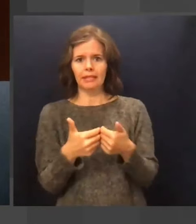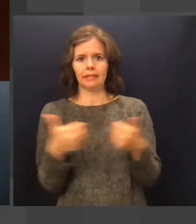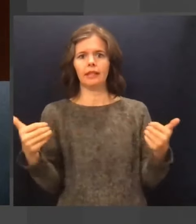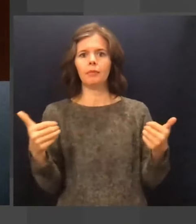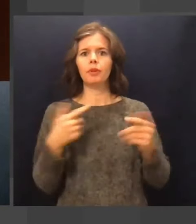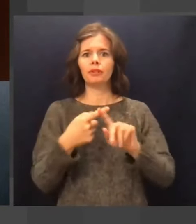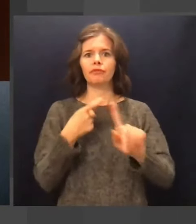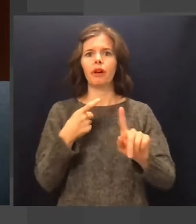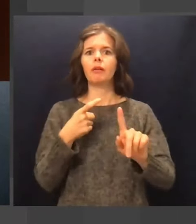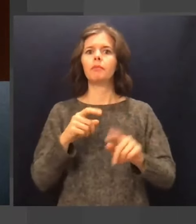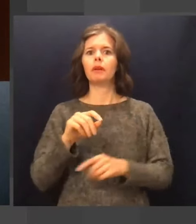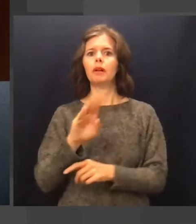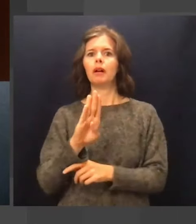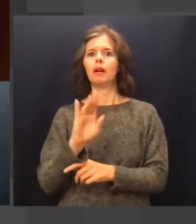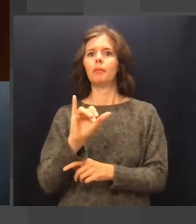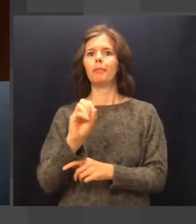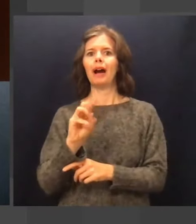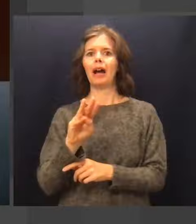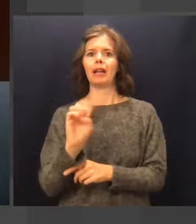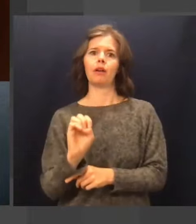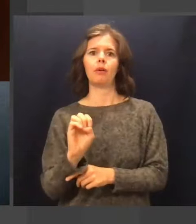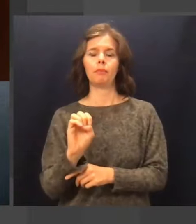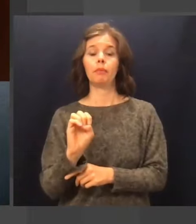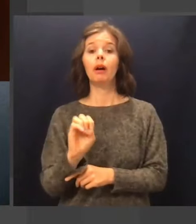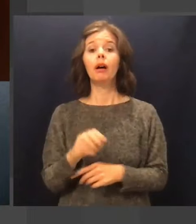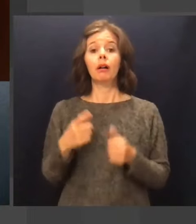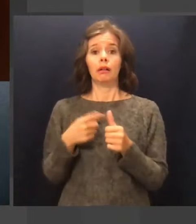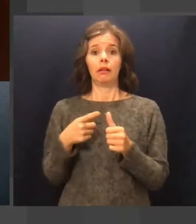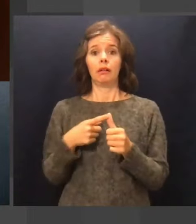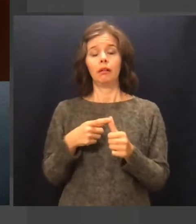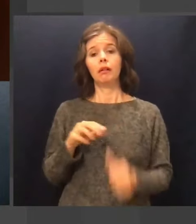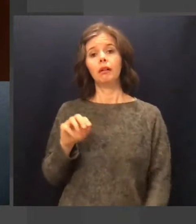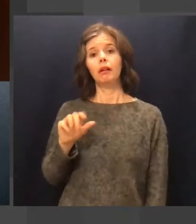THE NEW BIOMES.